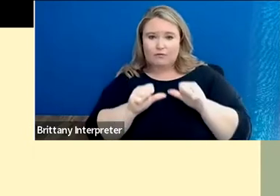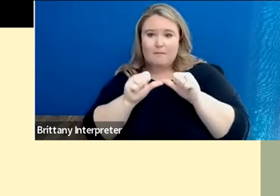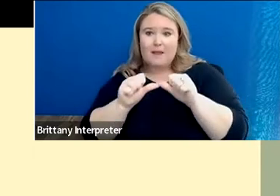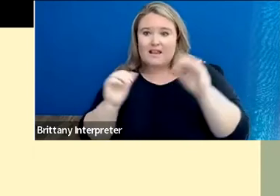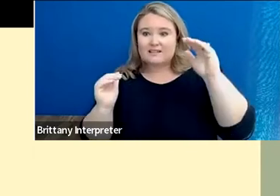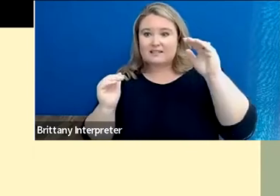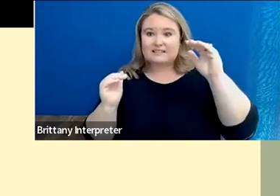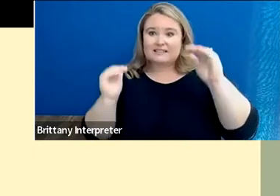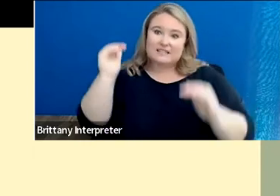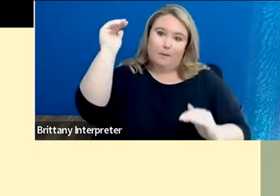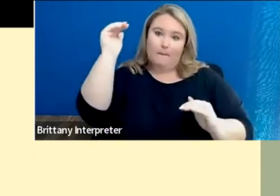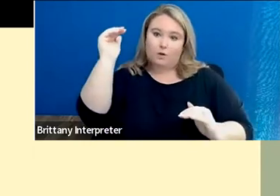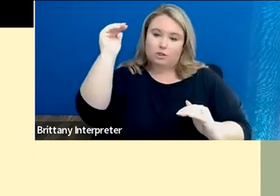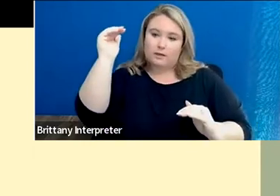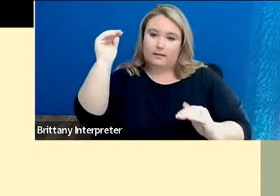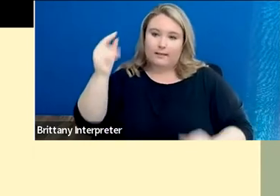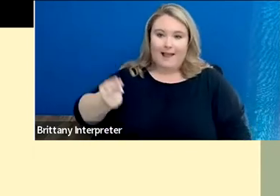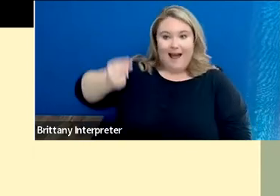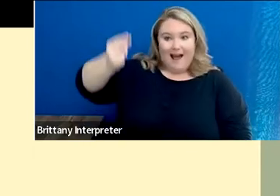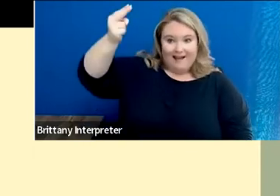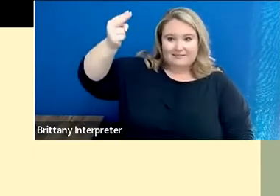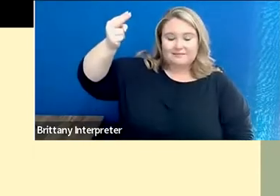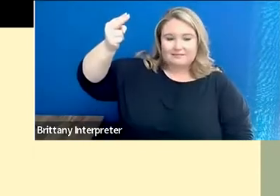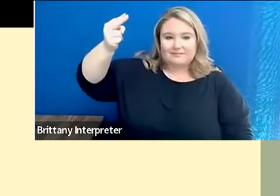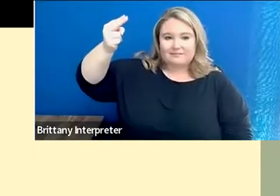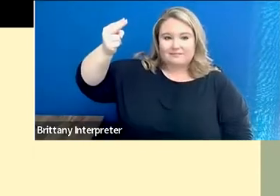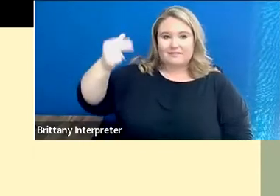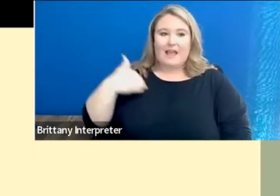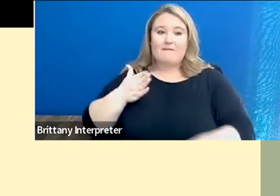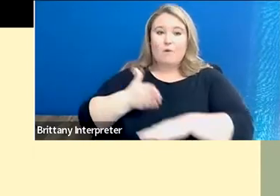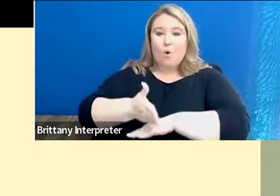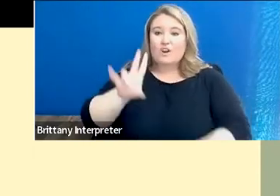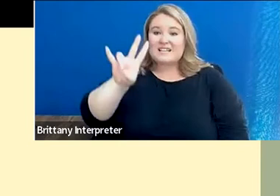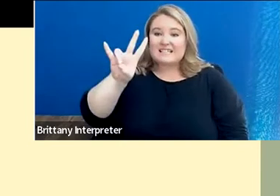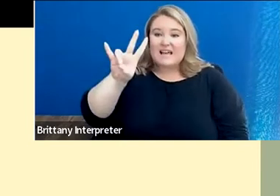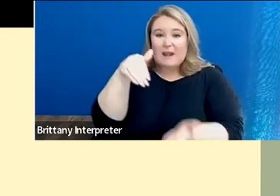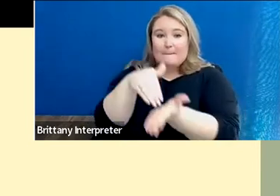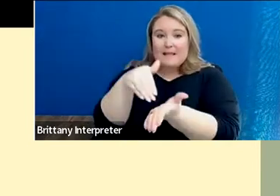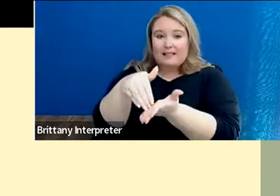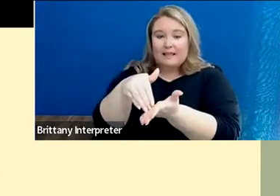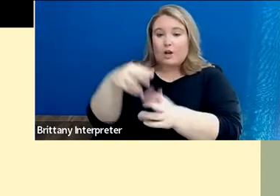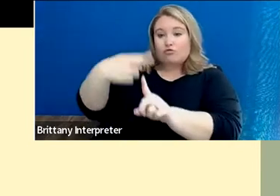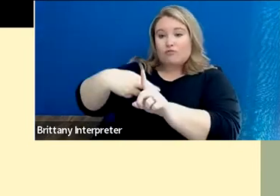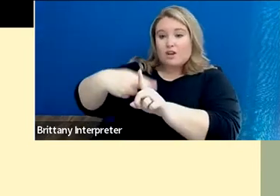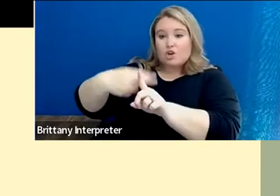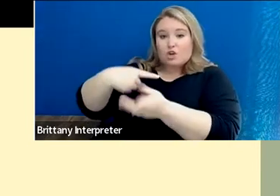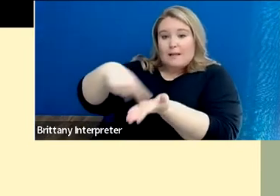for people with disabilities. There's more than 7 million renters with disabilities that pay more than 30% of their income on rent